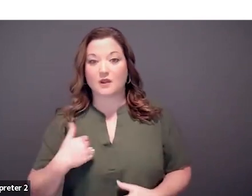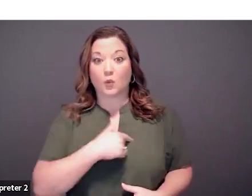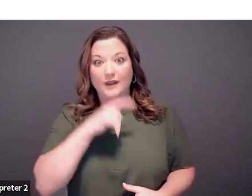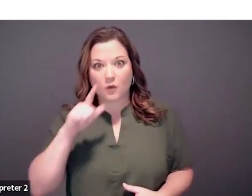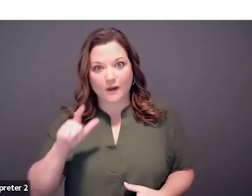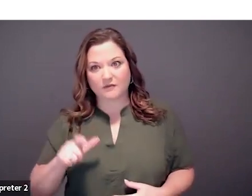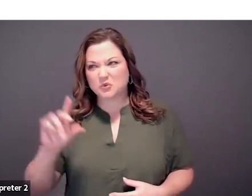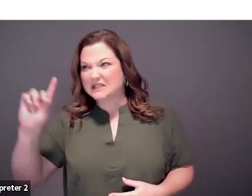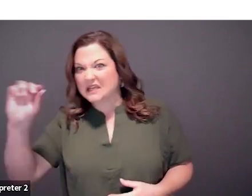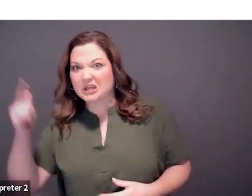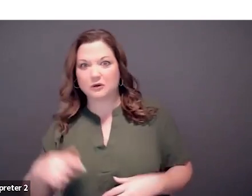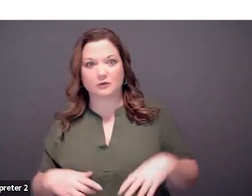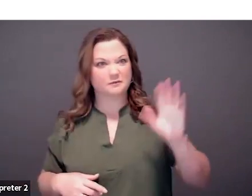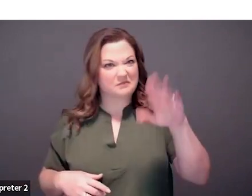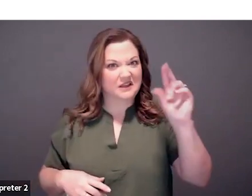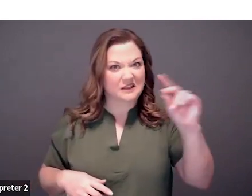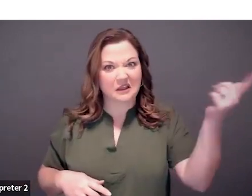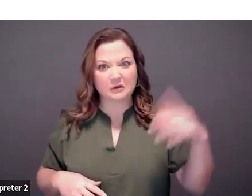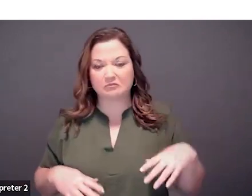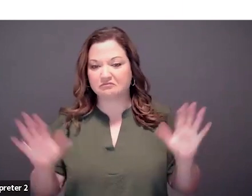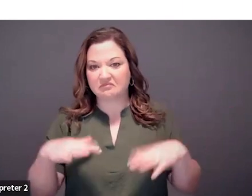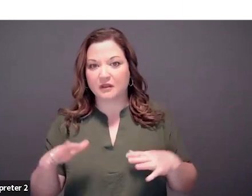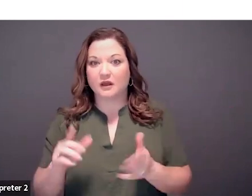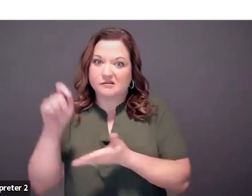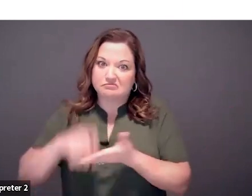various style sheets and write tons of CSS ourself.